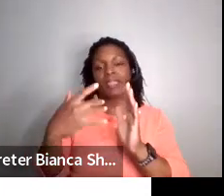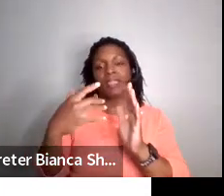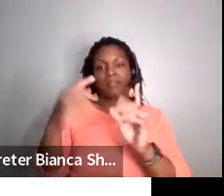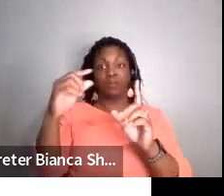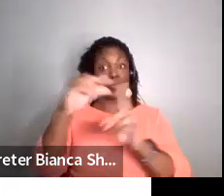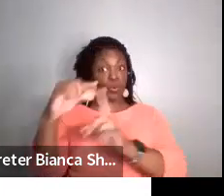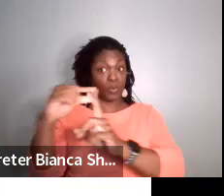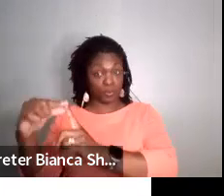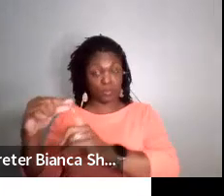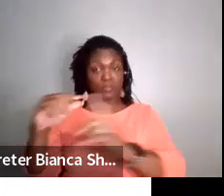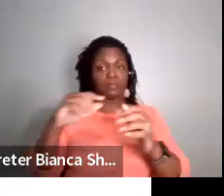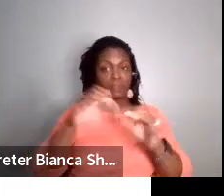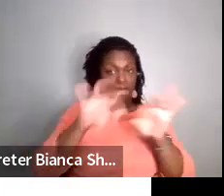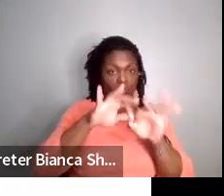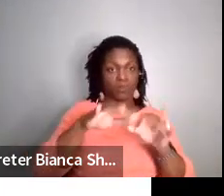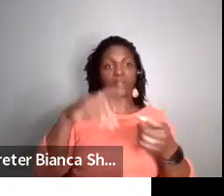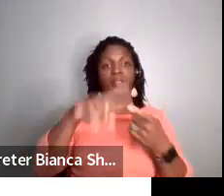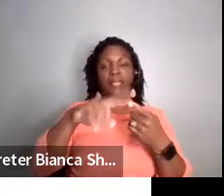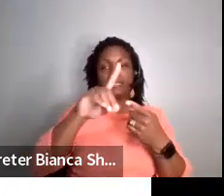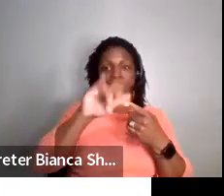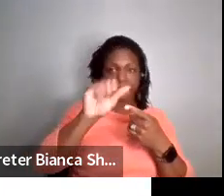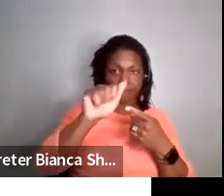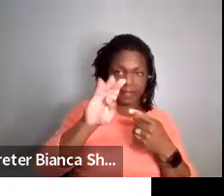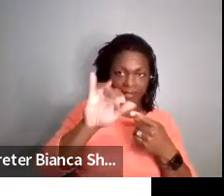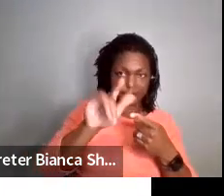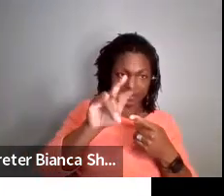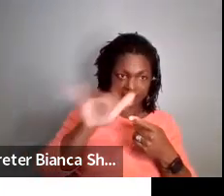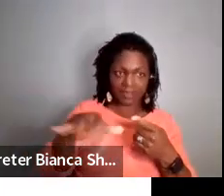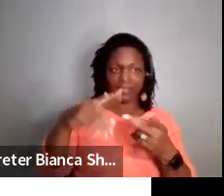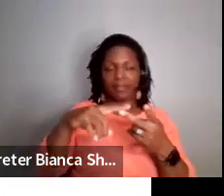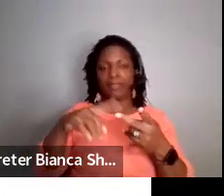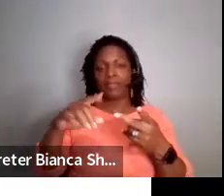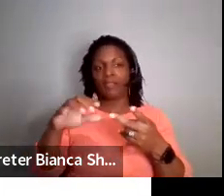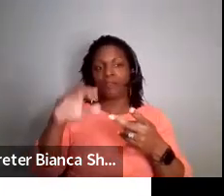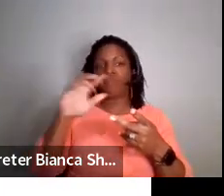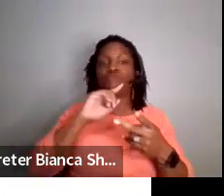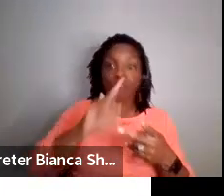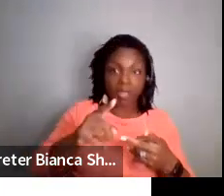Record of disability and regarded as having a disability.